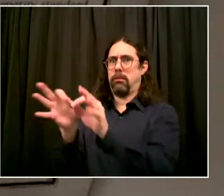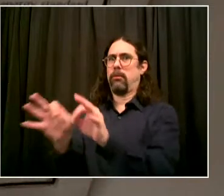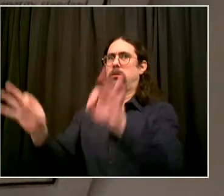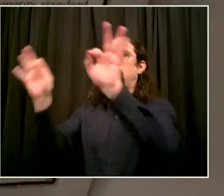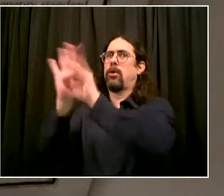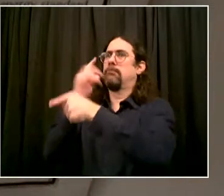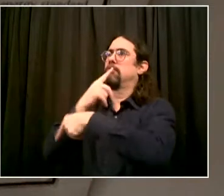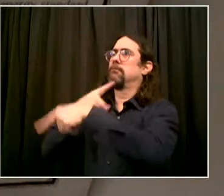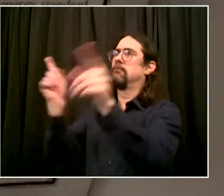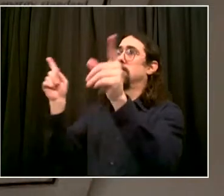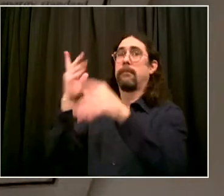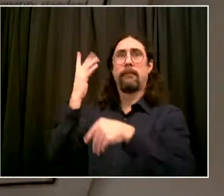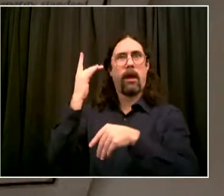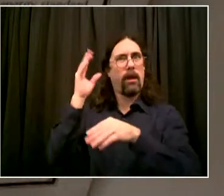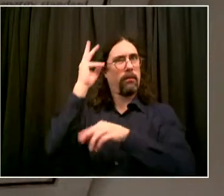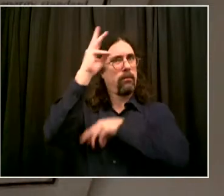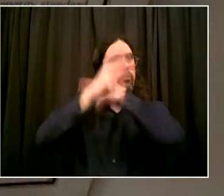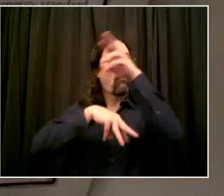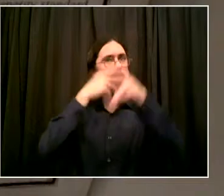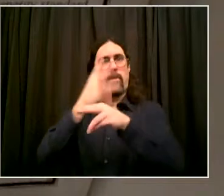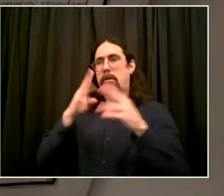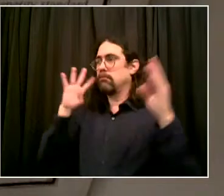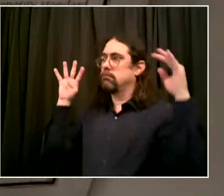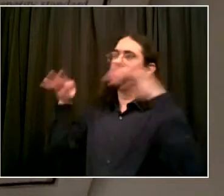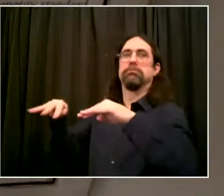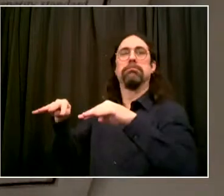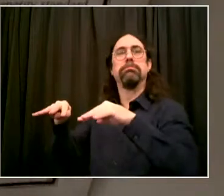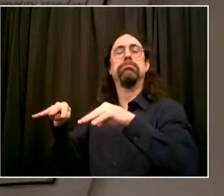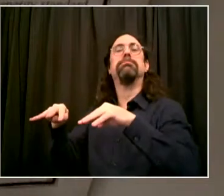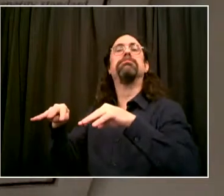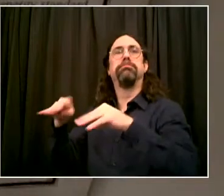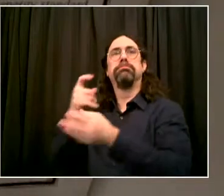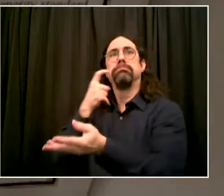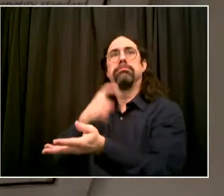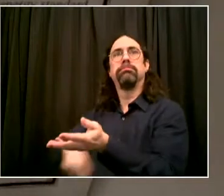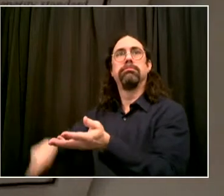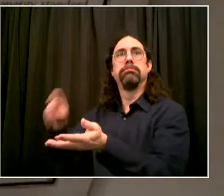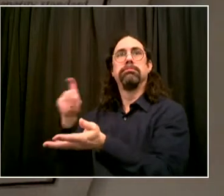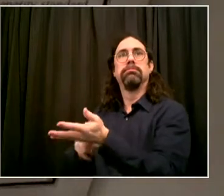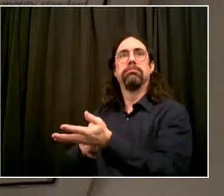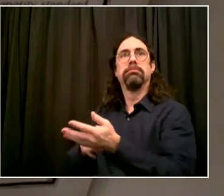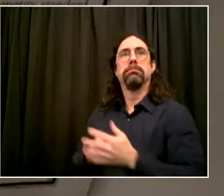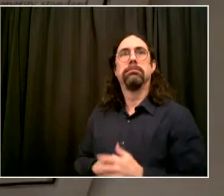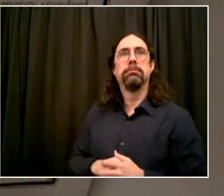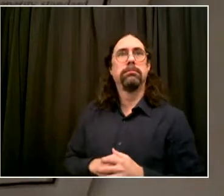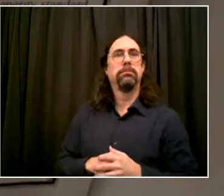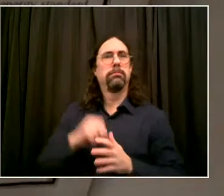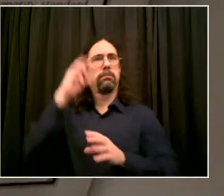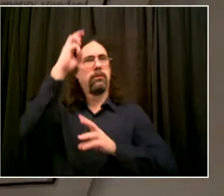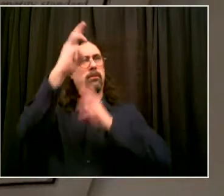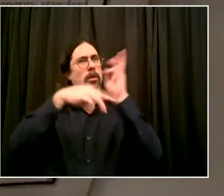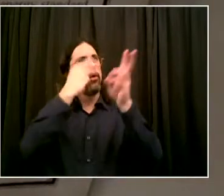GOTTEN THIS MESSAGE. I THOUGHT NEW YORK'S ACTIONS WOULWOULBD E HEARD LOUD AND CLEAA R.